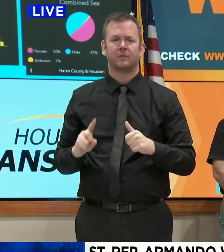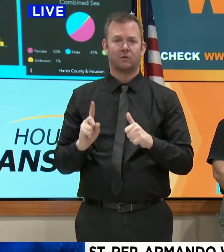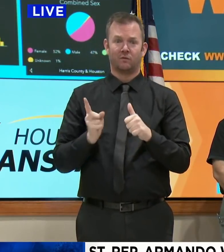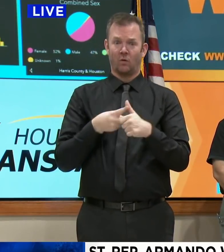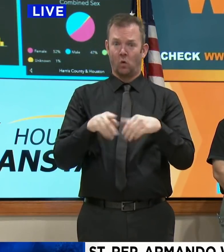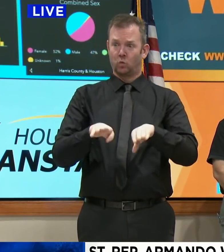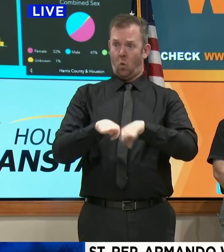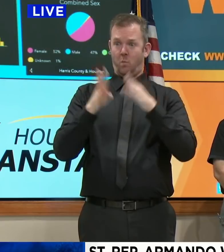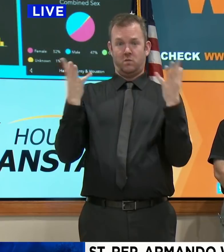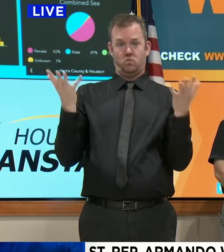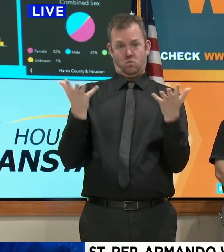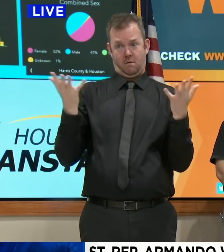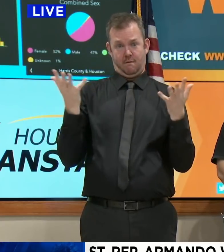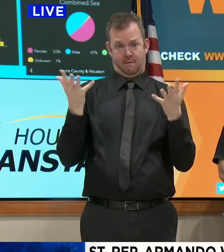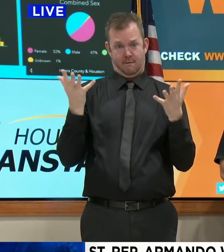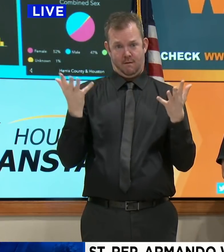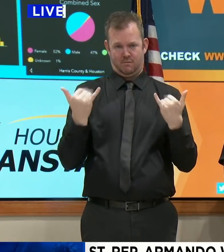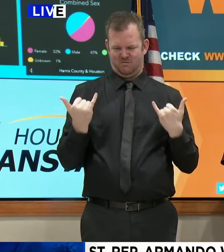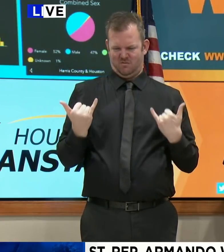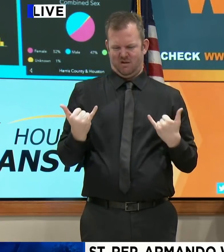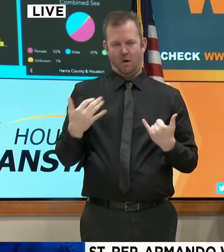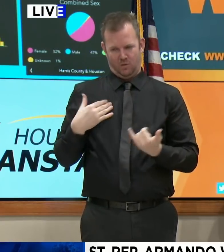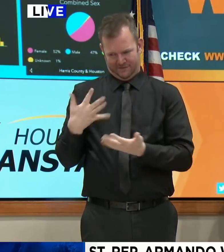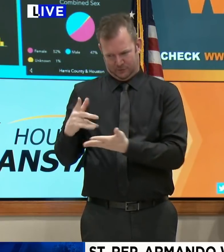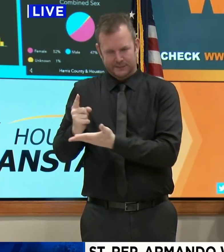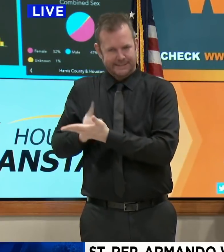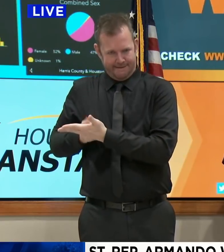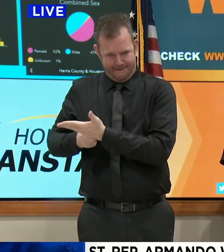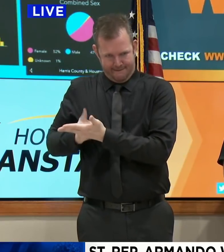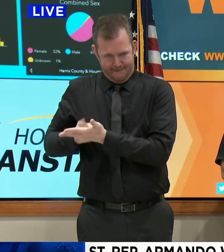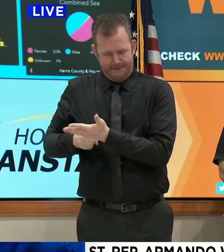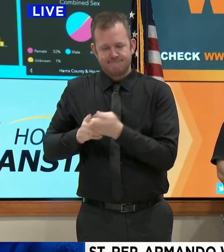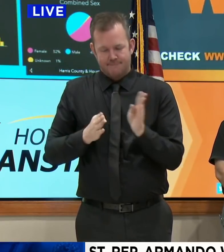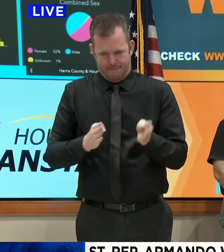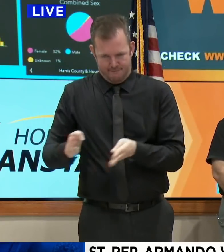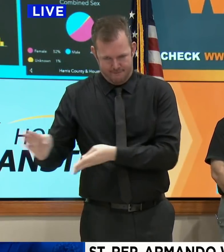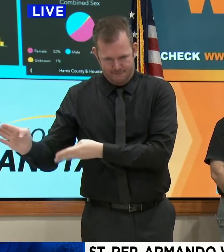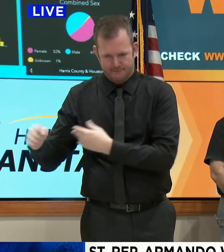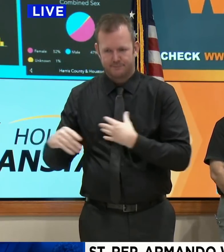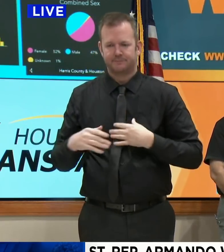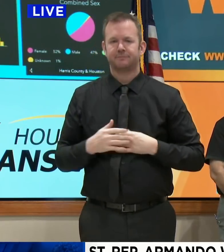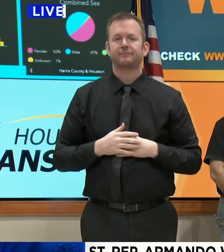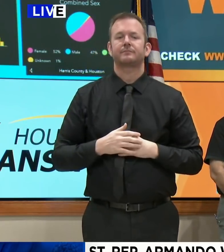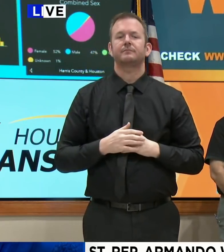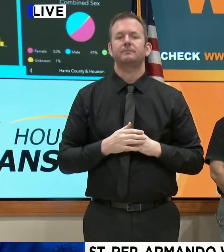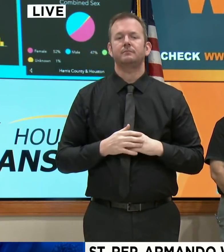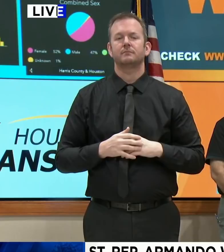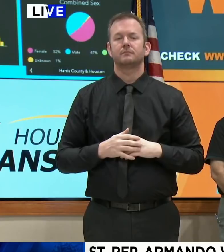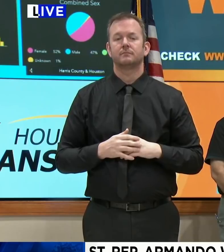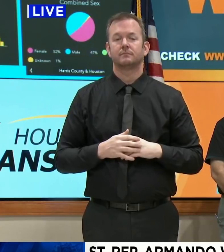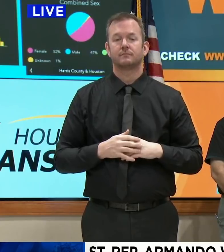and we’rit the peak and we’re at a point we begin and we’re at a point we begin opening things up in opening things up in terms of what we will open terms of what we will open those are the discussions that